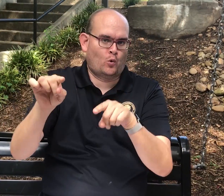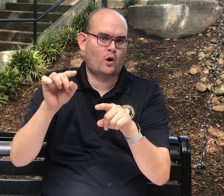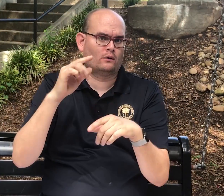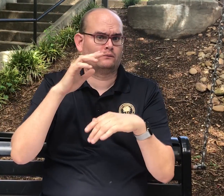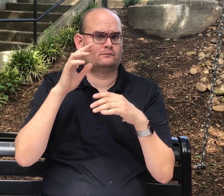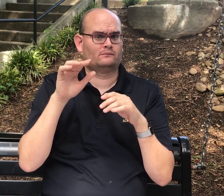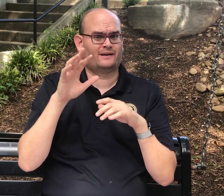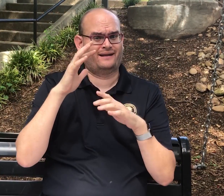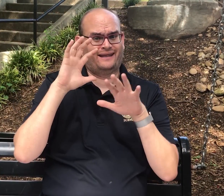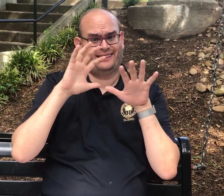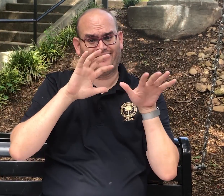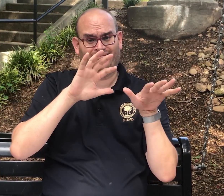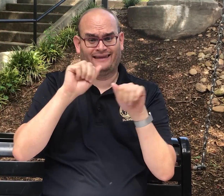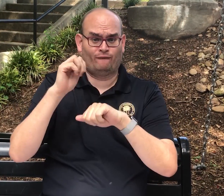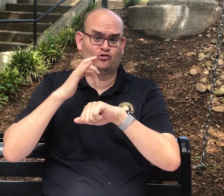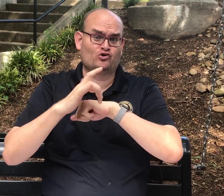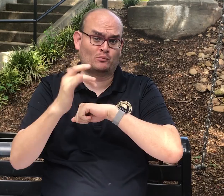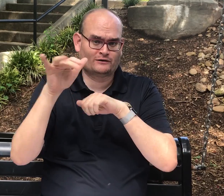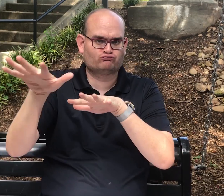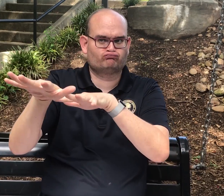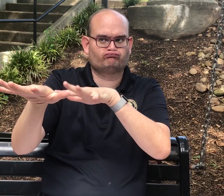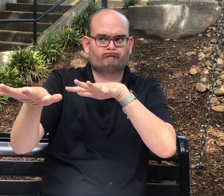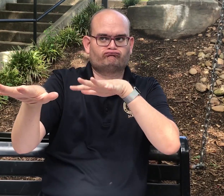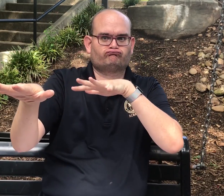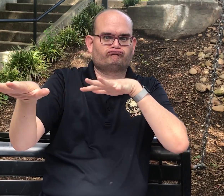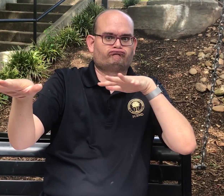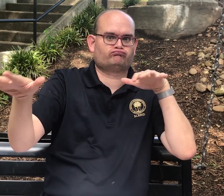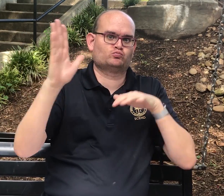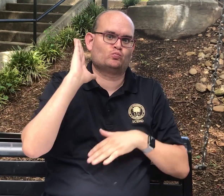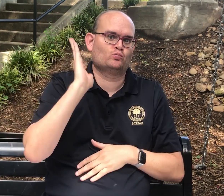IT WILL BE CRITICAL TO LEAVE EARLY BECAUSE OF INCREASED TRAFFIC STATEWIDE